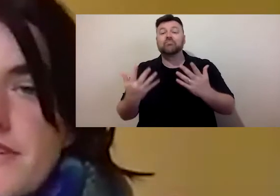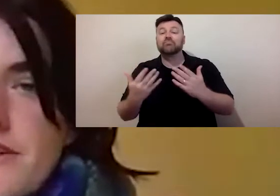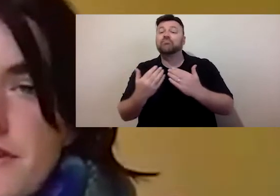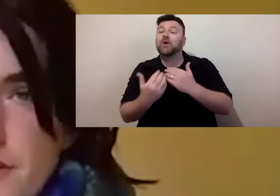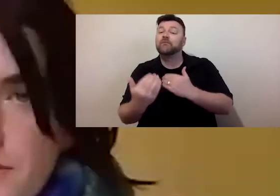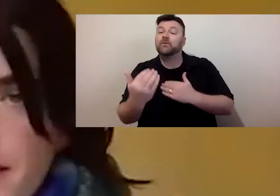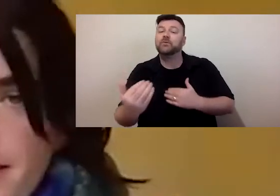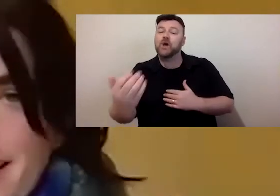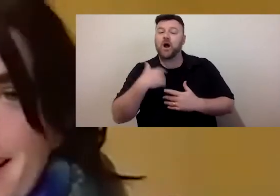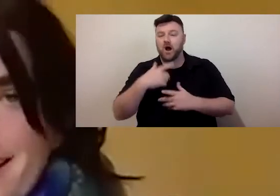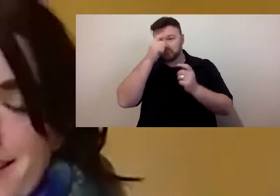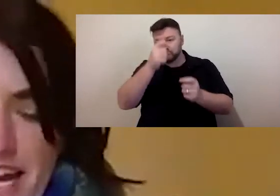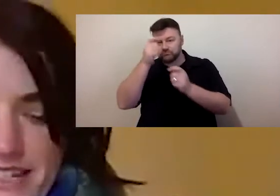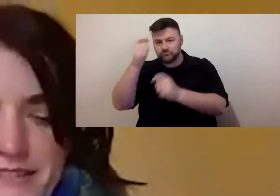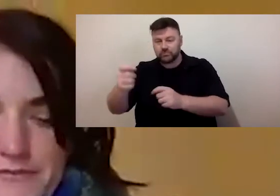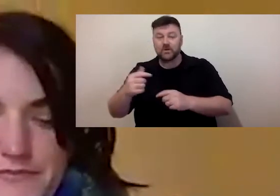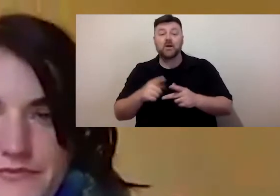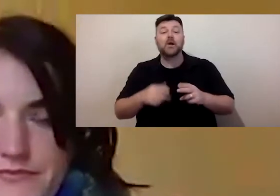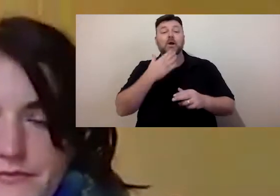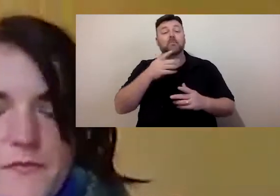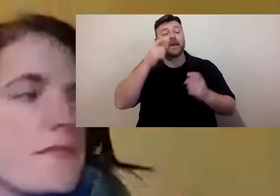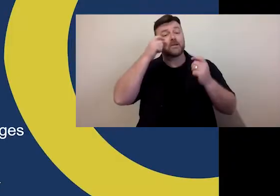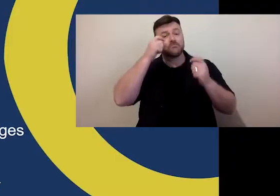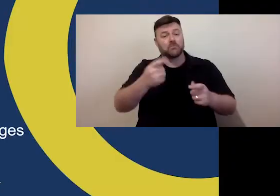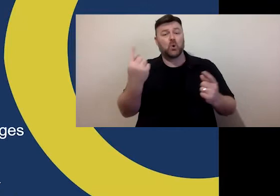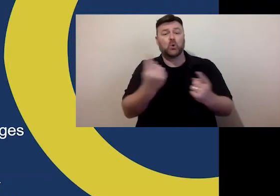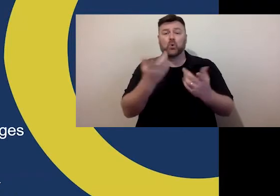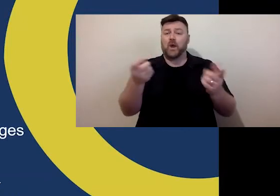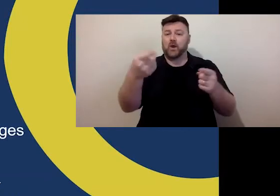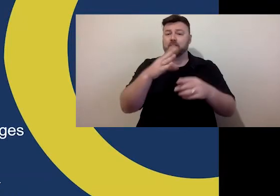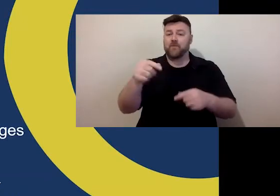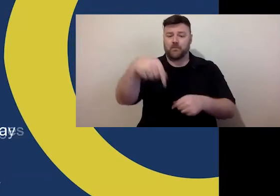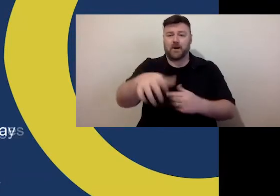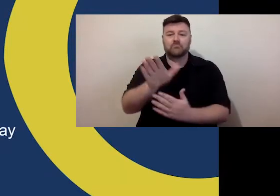country you're on with us today in the chat. Currently on screen, there